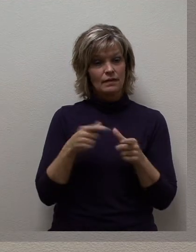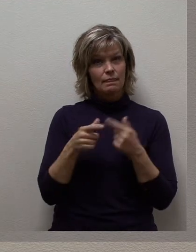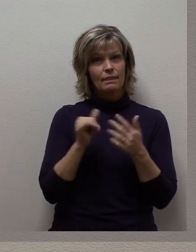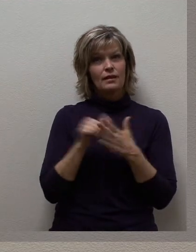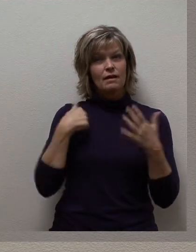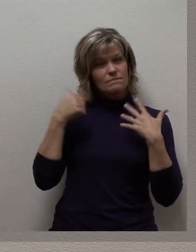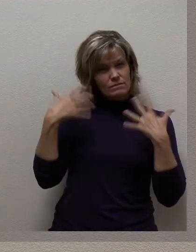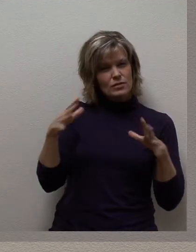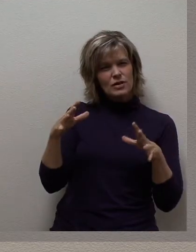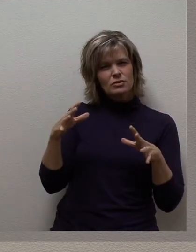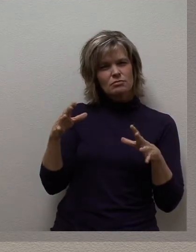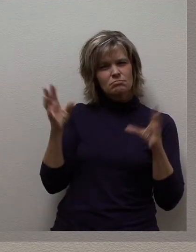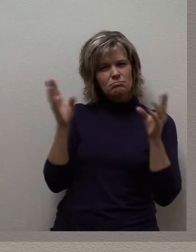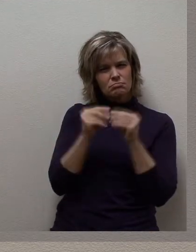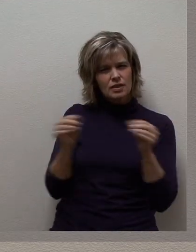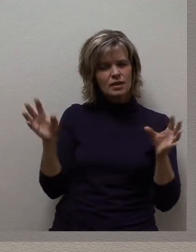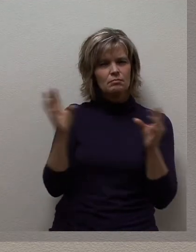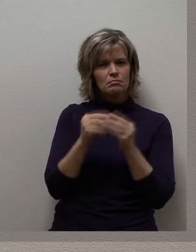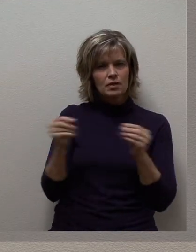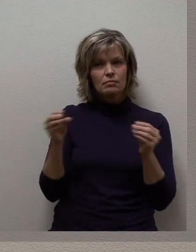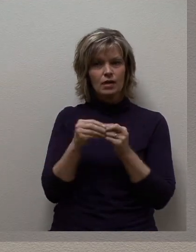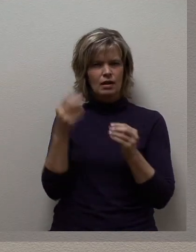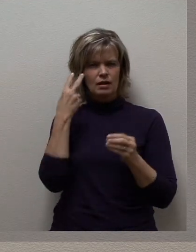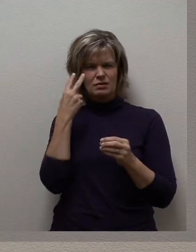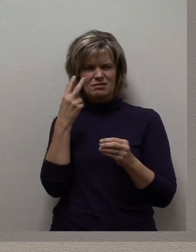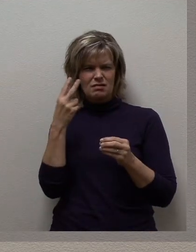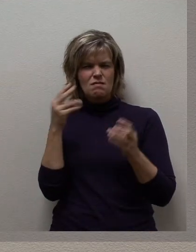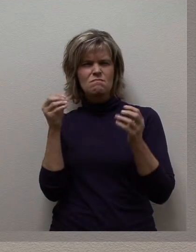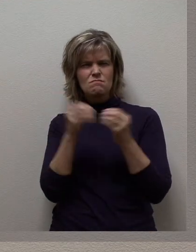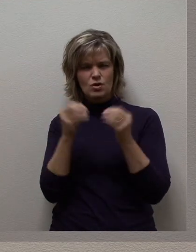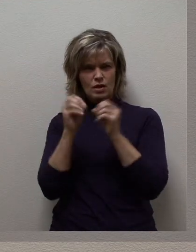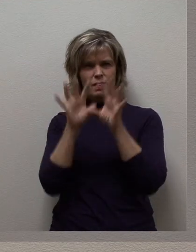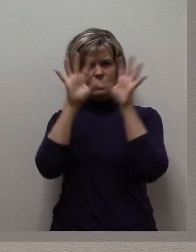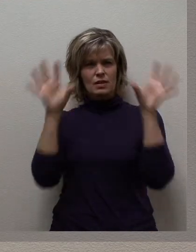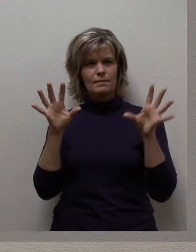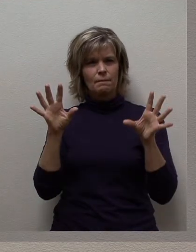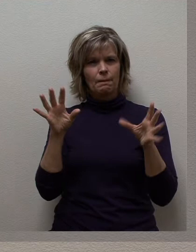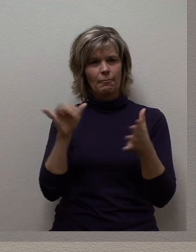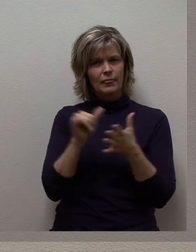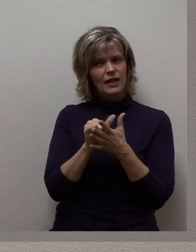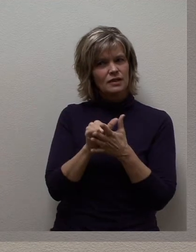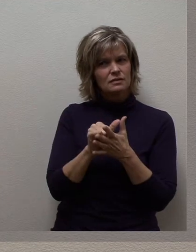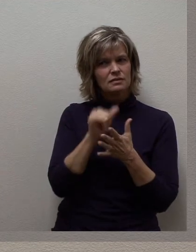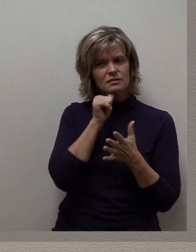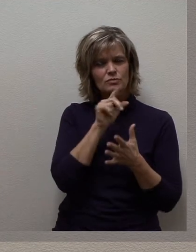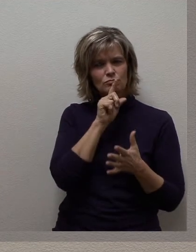after each time it became more and more apparent to me that this was something